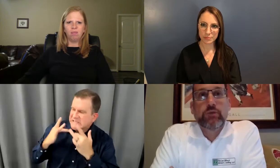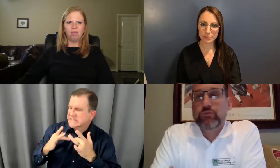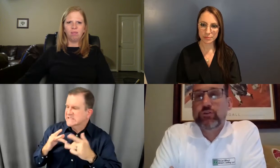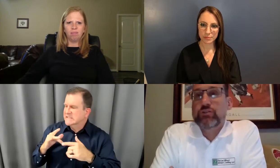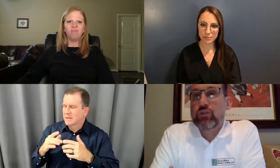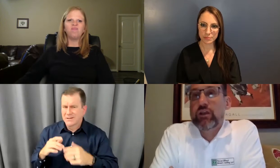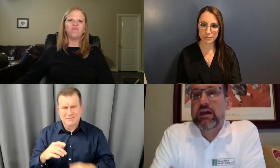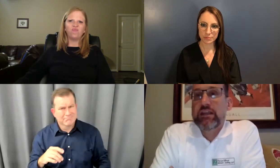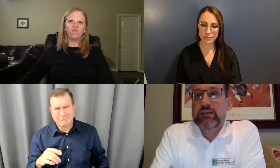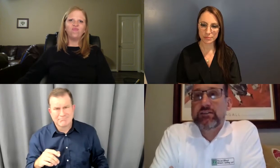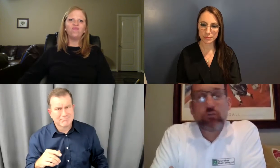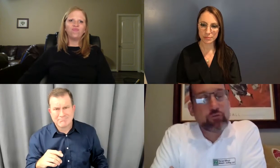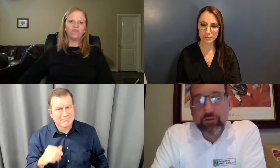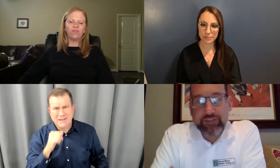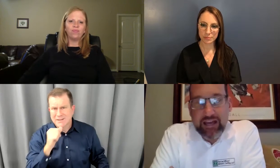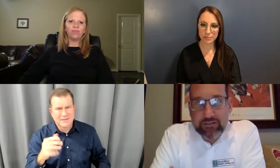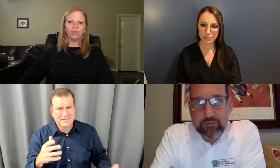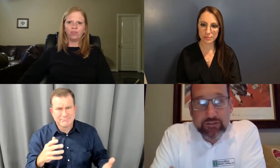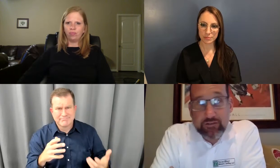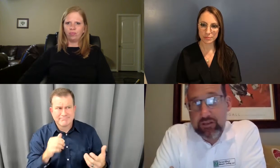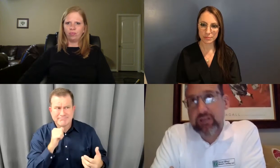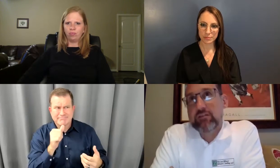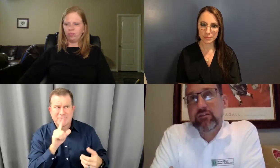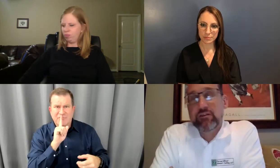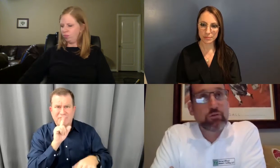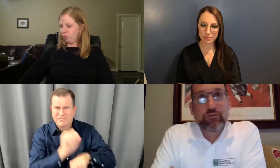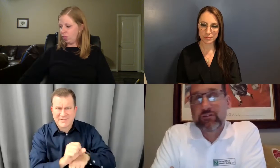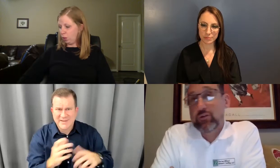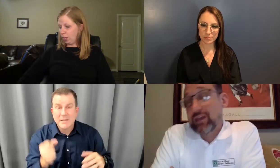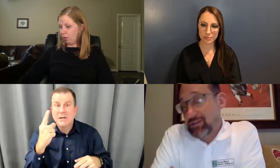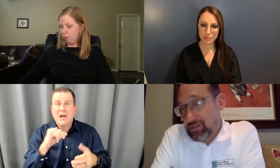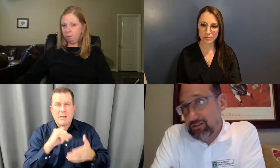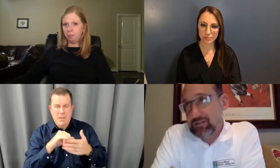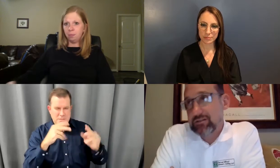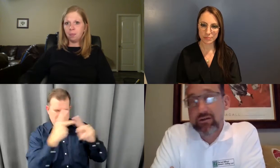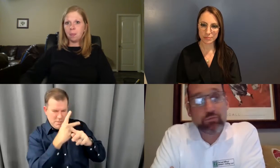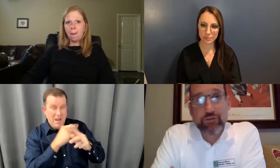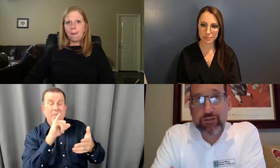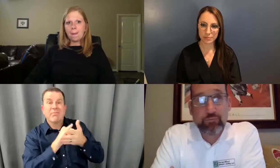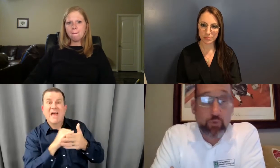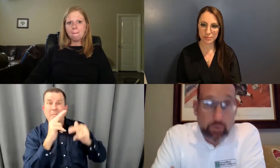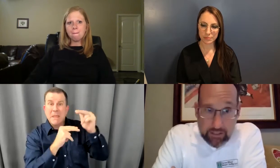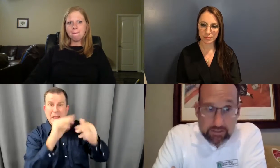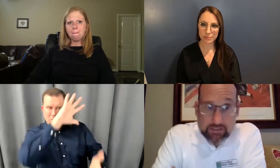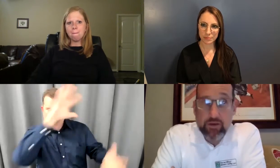because what you look at is the overall size of the facility, the number of its locations, the number of its employees,